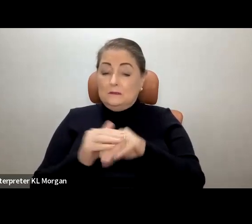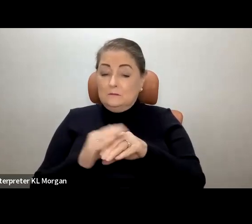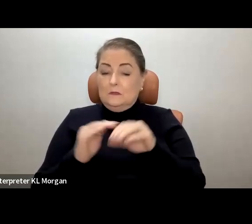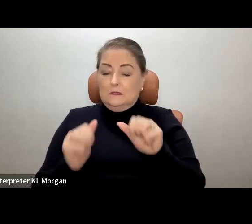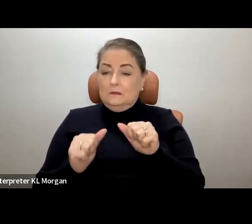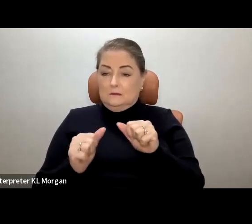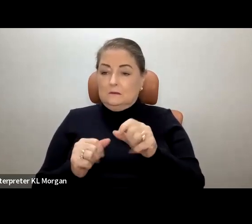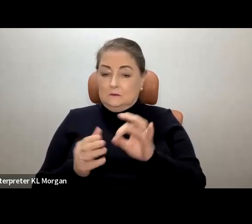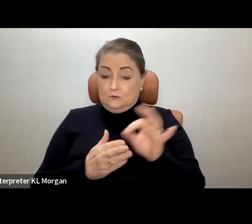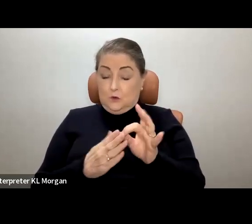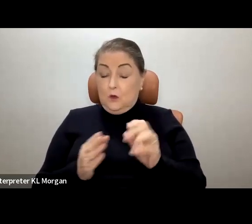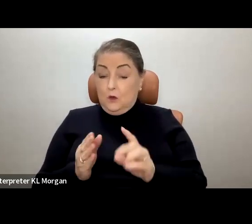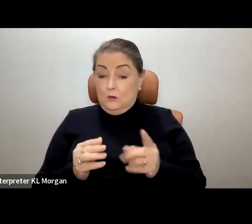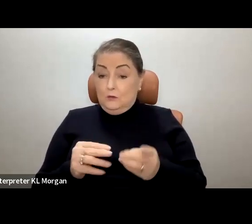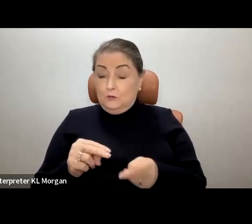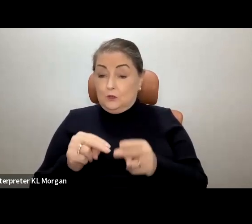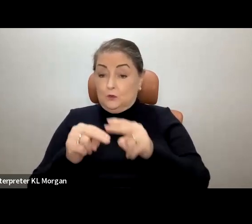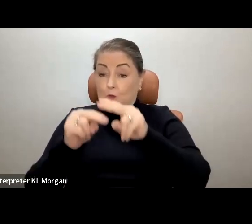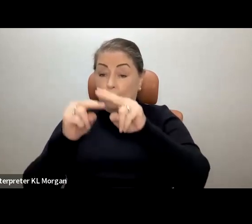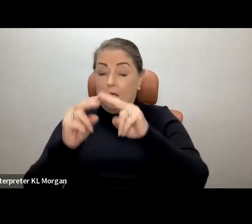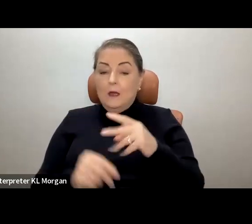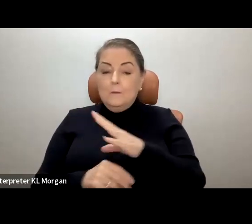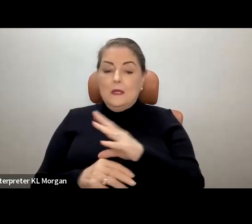up. And it will also point out what you need to make